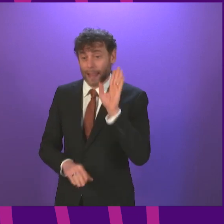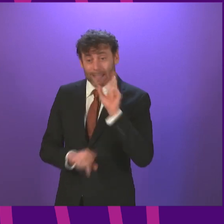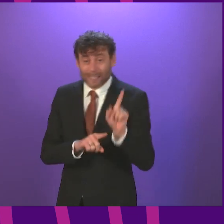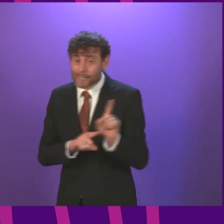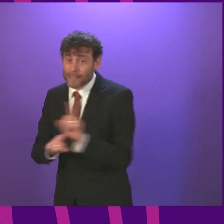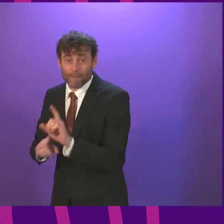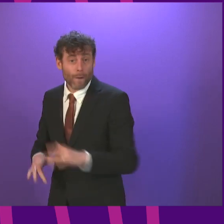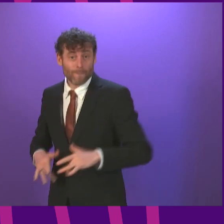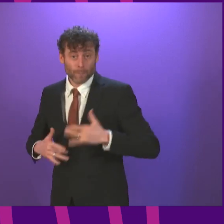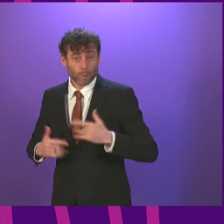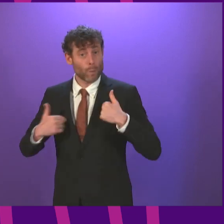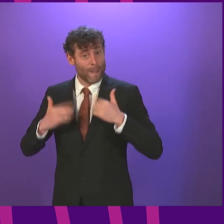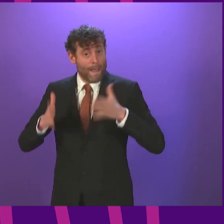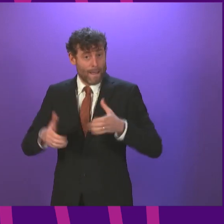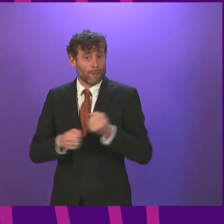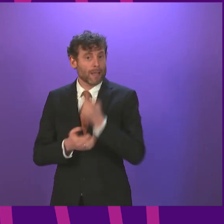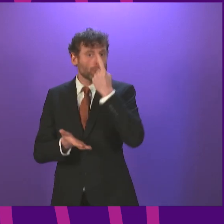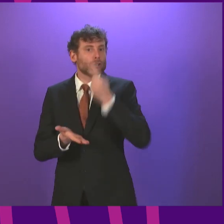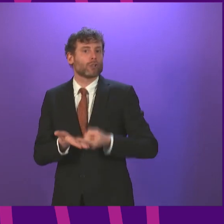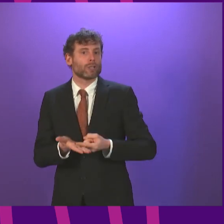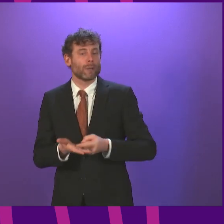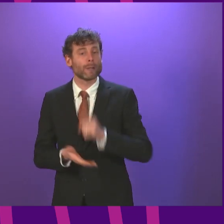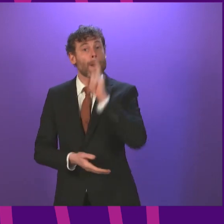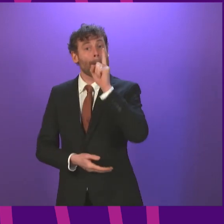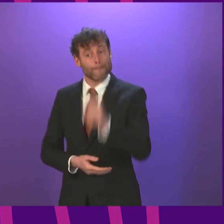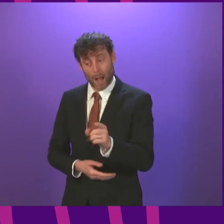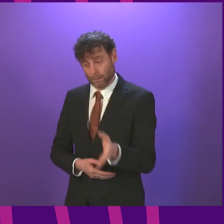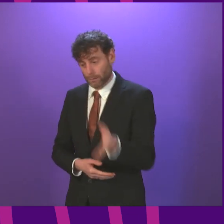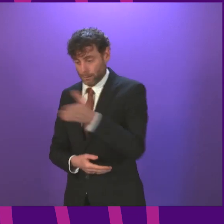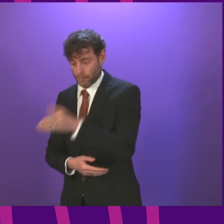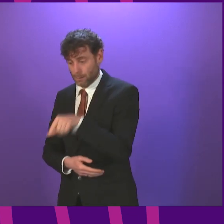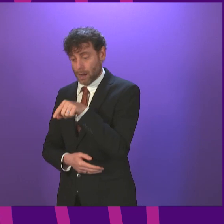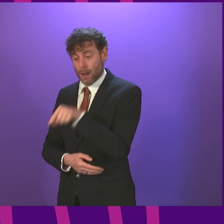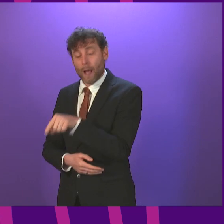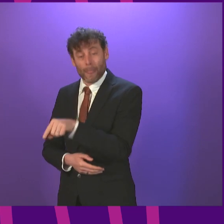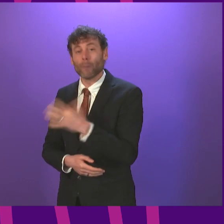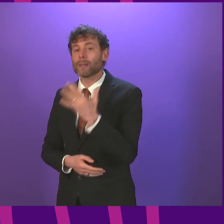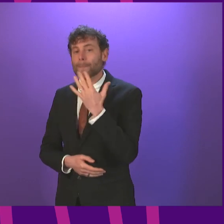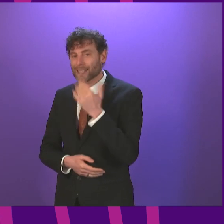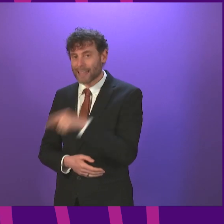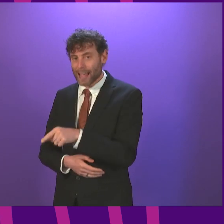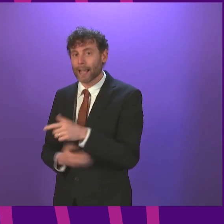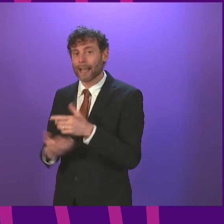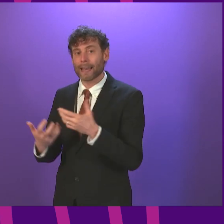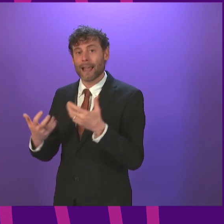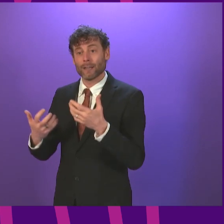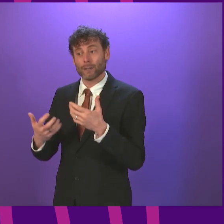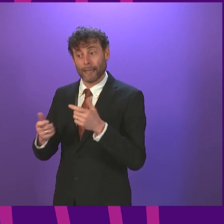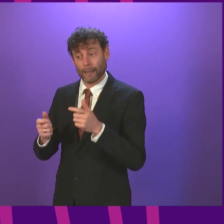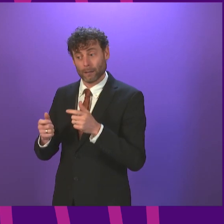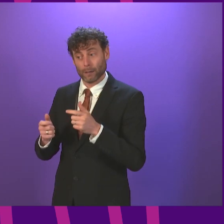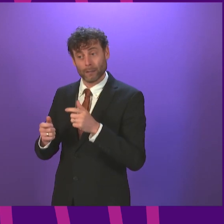The Government made a mistake in the application of the procedure. As that became fully understood